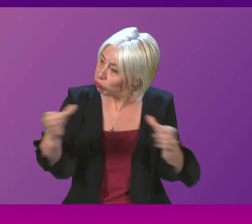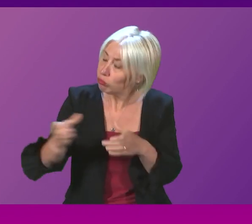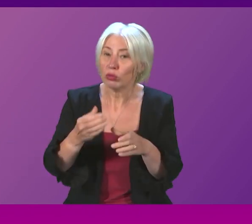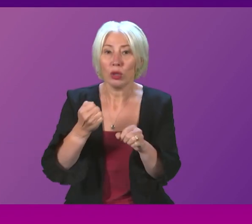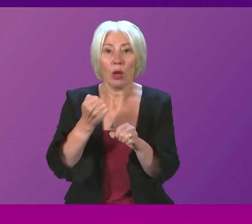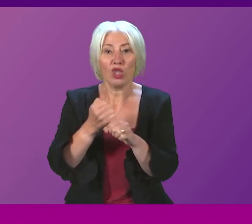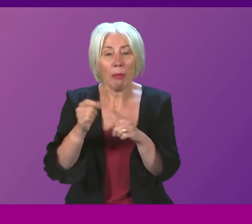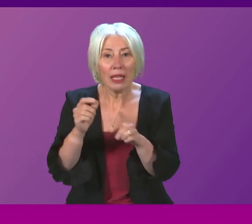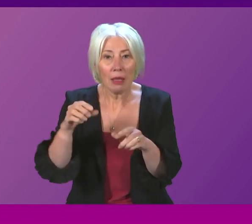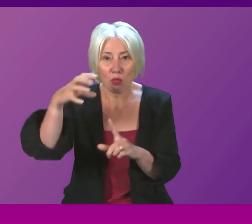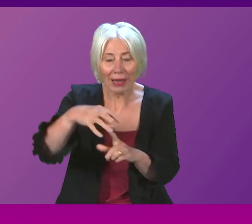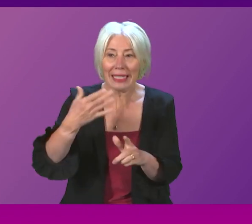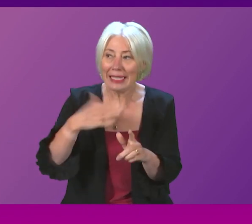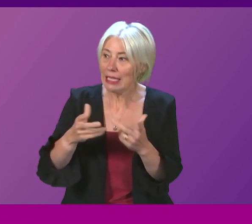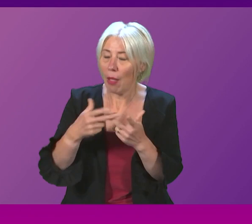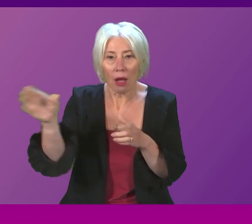need to support their patients.